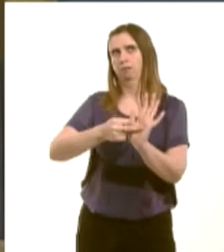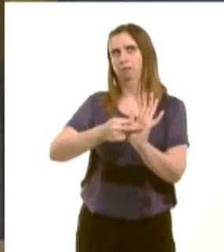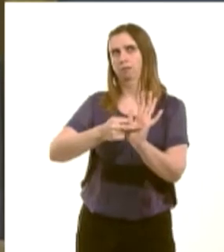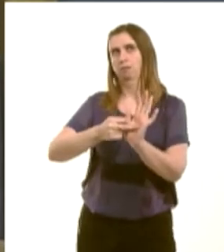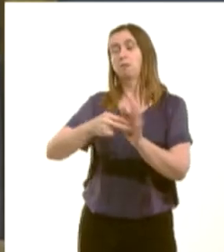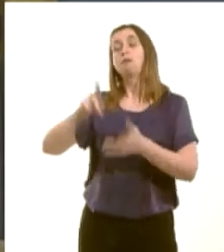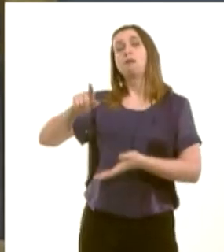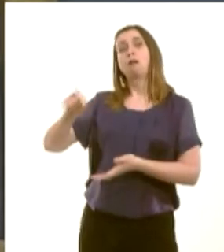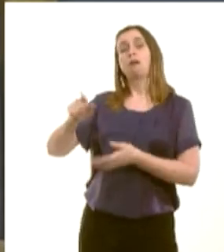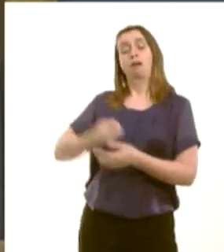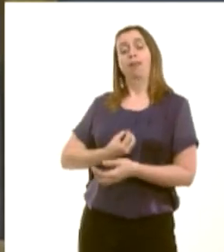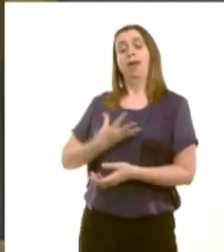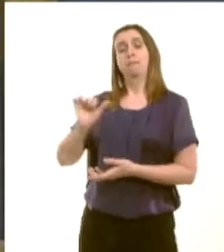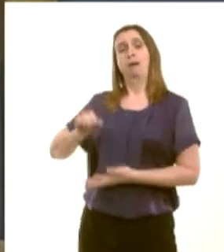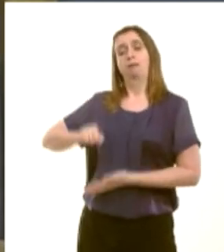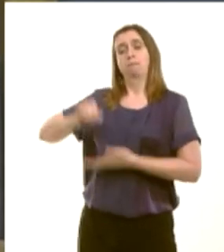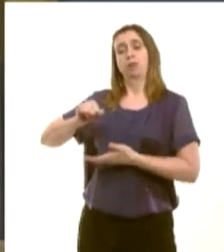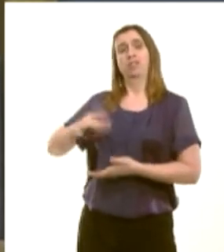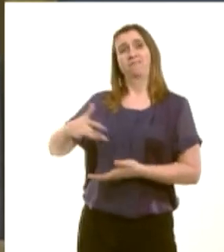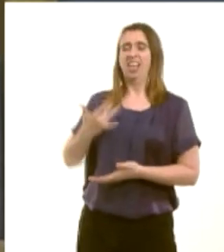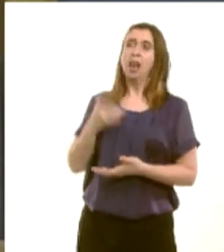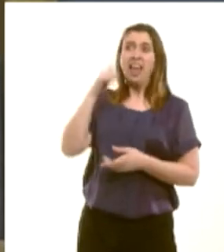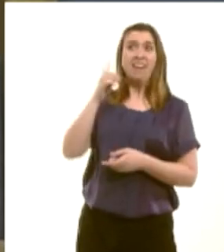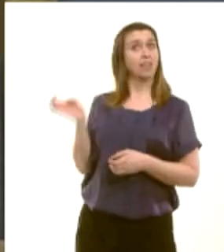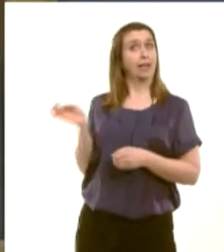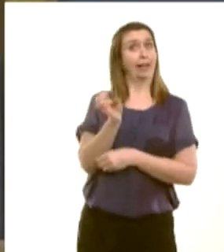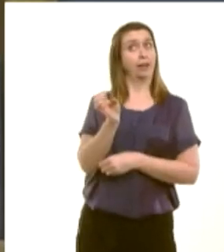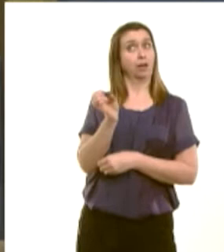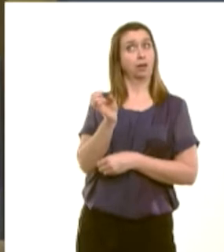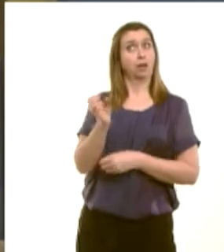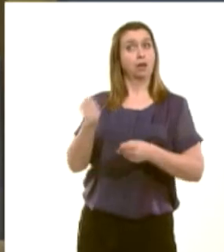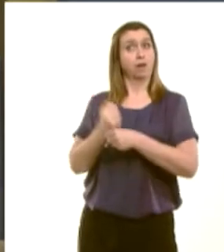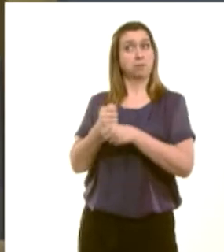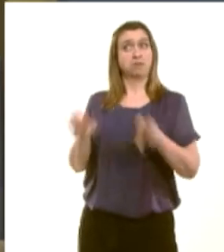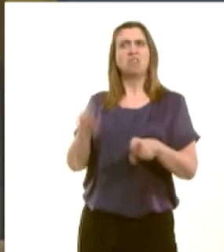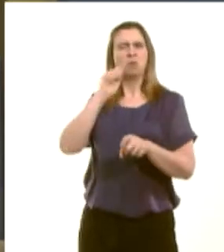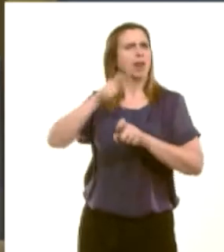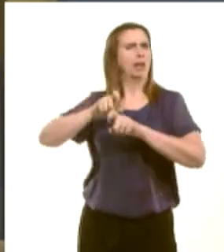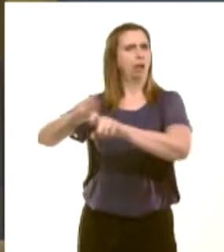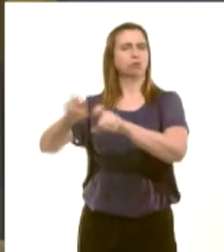would not reverse the Tory budget, yet your party leader has said that the budget would